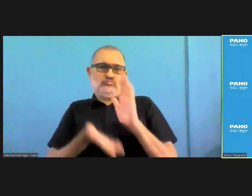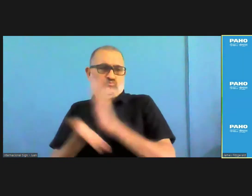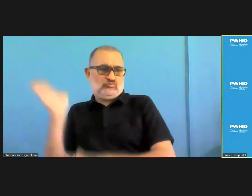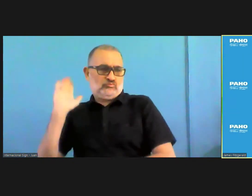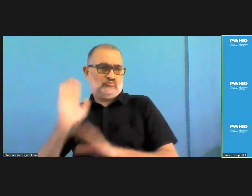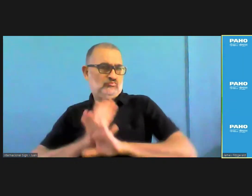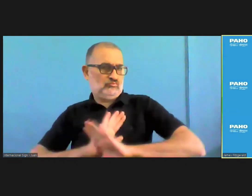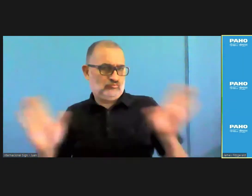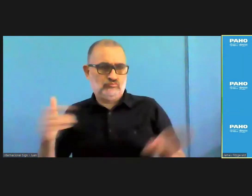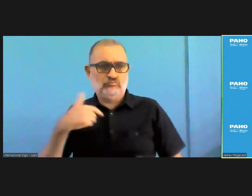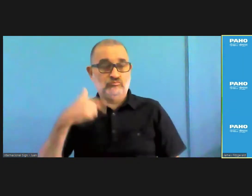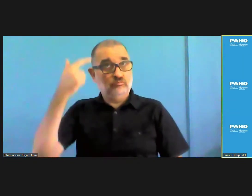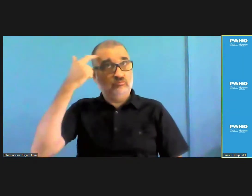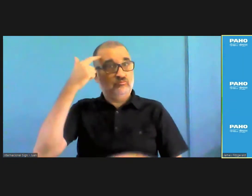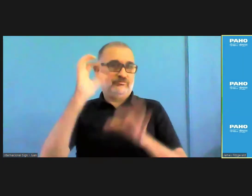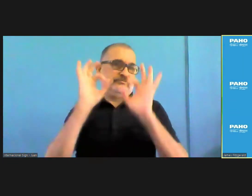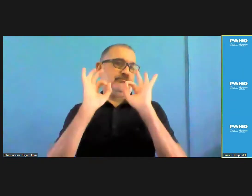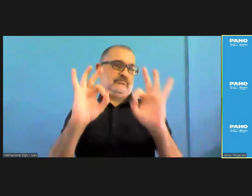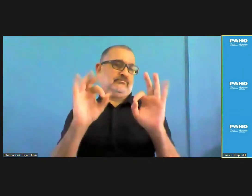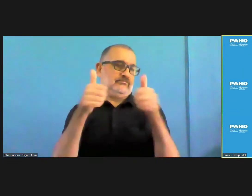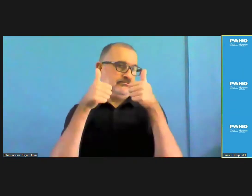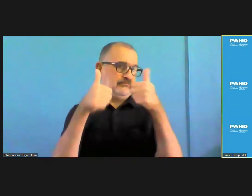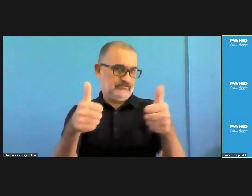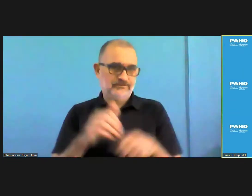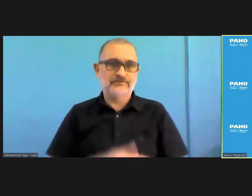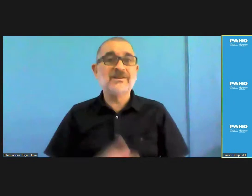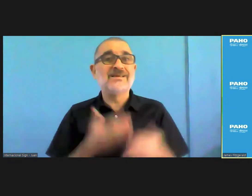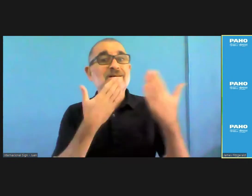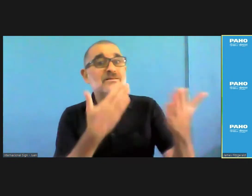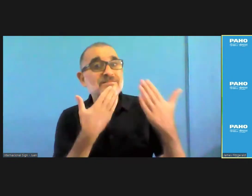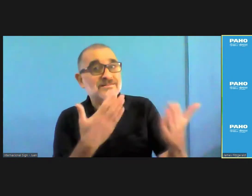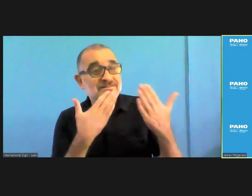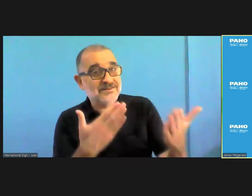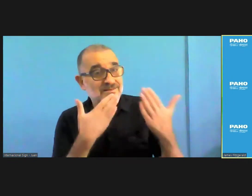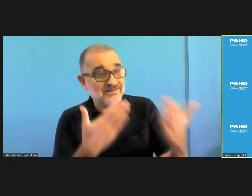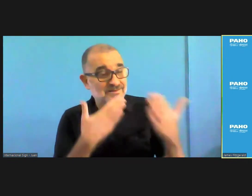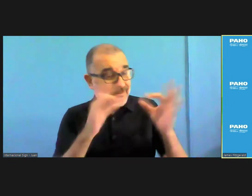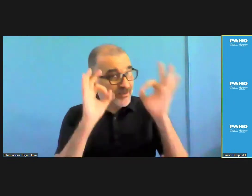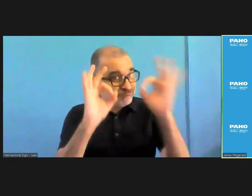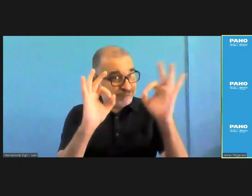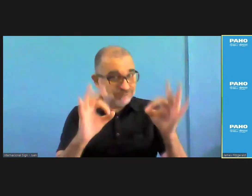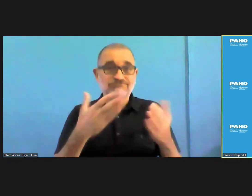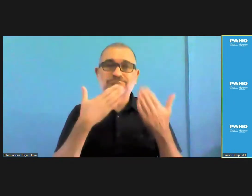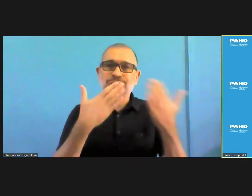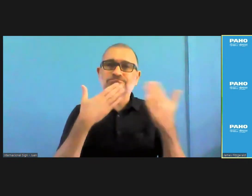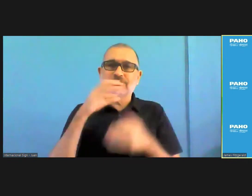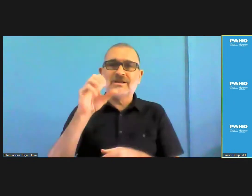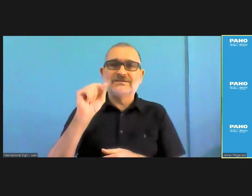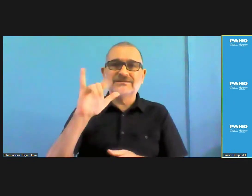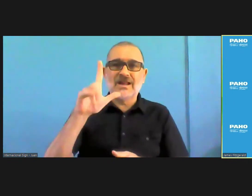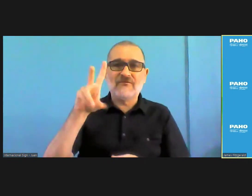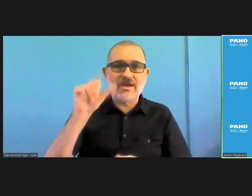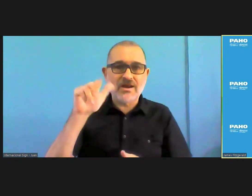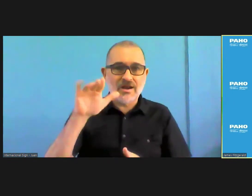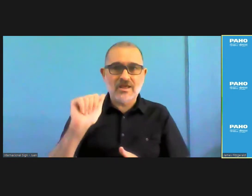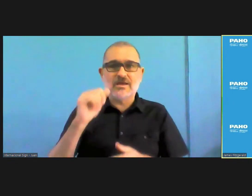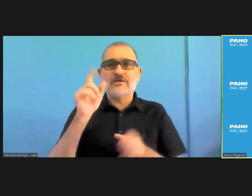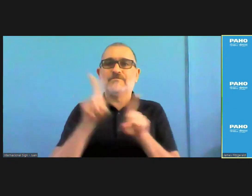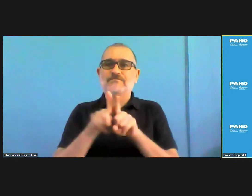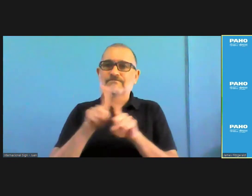And also my thanks and recognition to Minister Tufton for the excellent presentation,